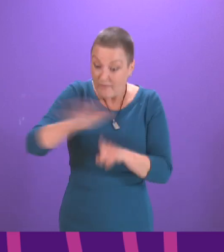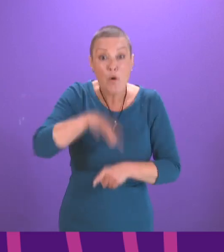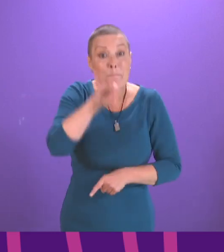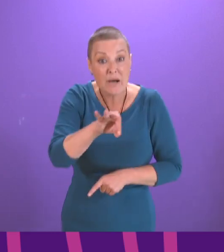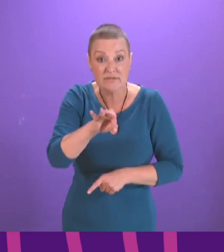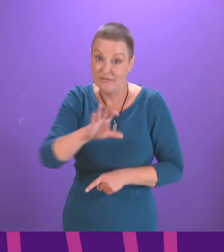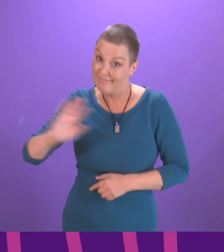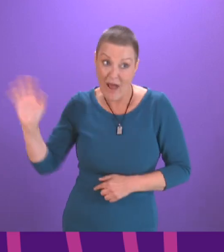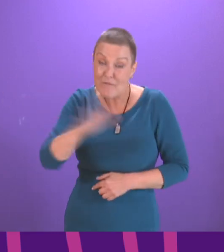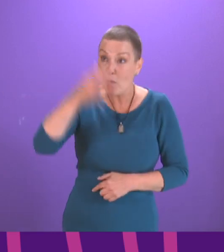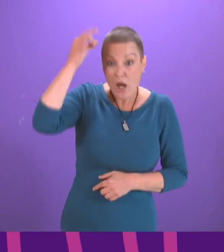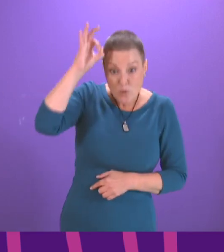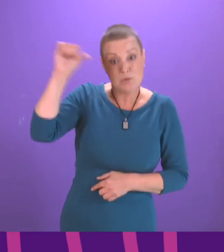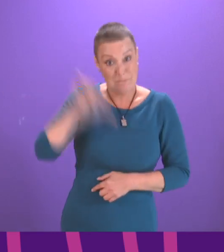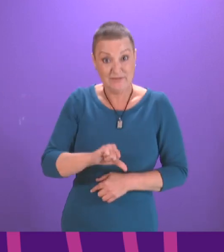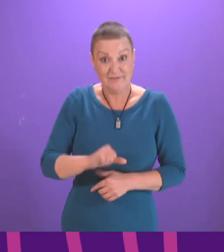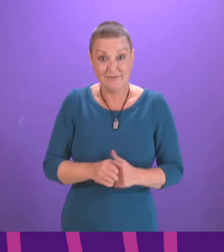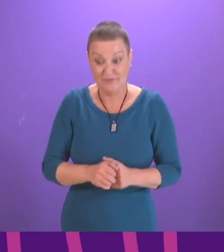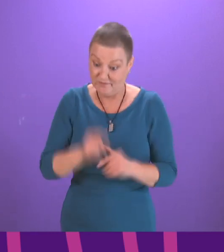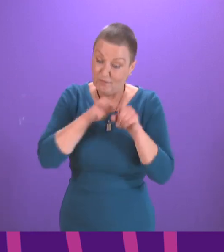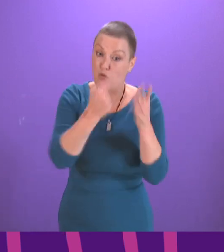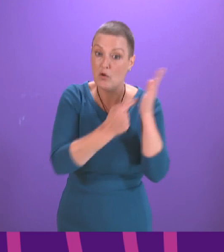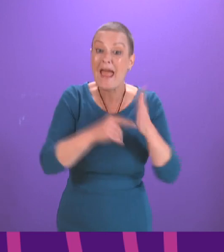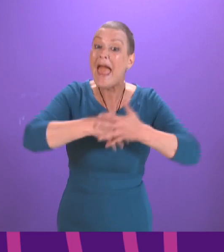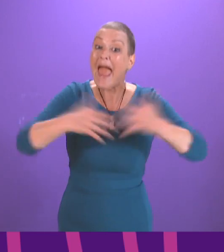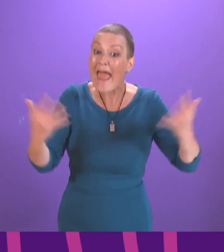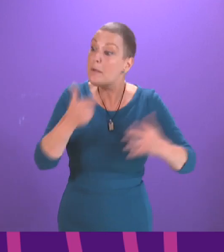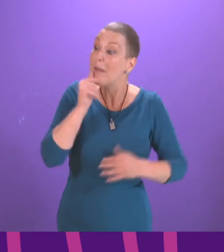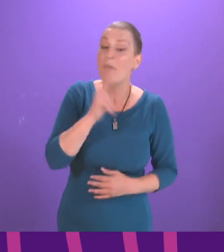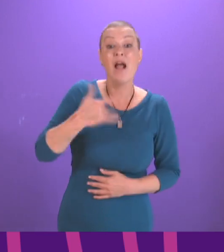wherever people live, they should not travel between Scotland and areas in the rest of